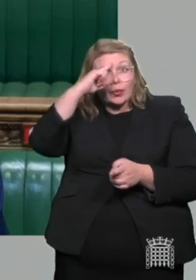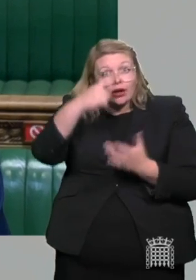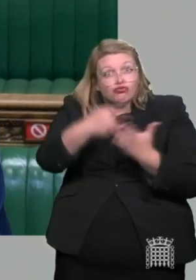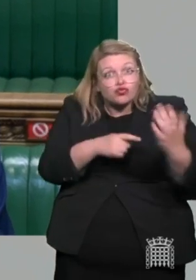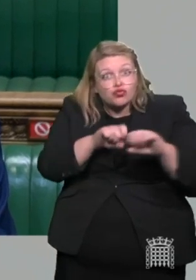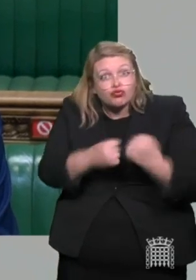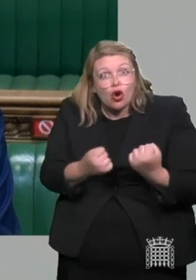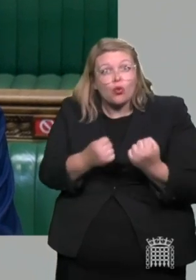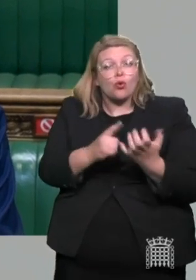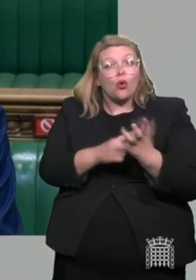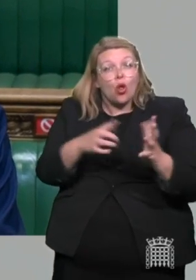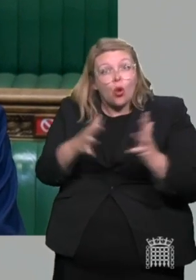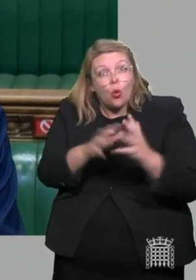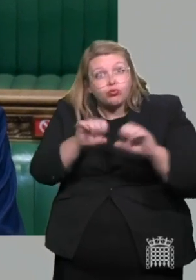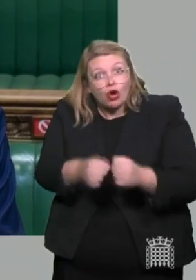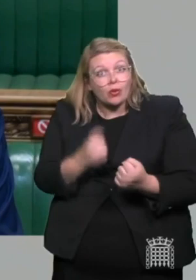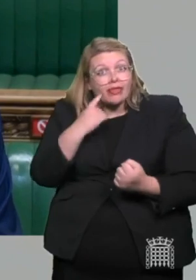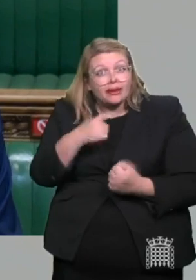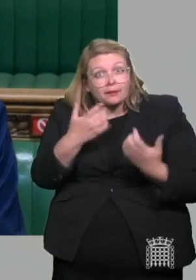in relation to the refurbishment of the Prime Minister’s flat?